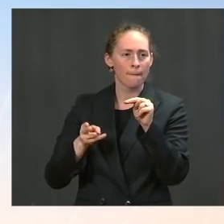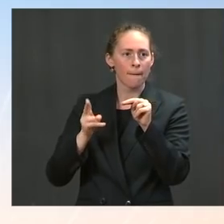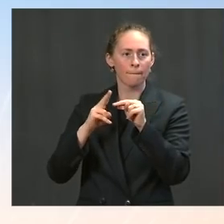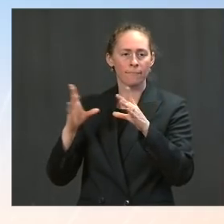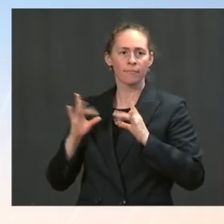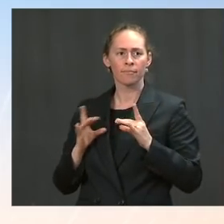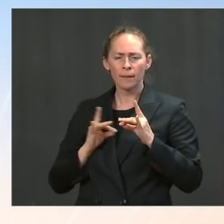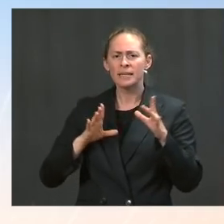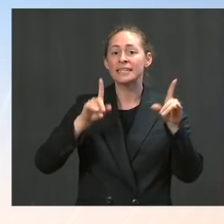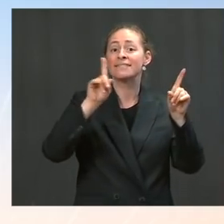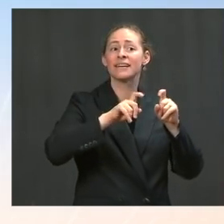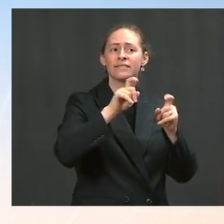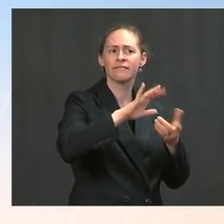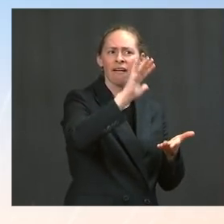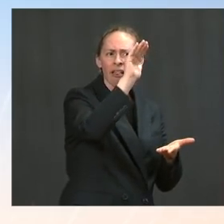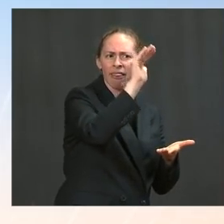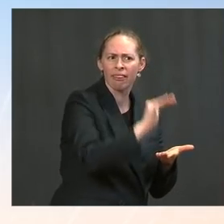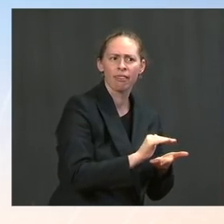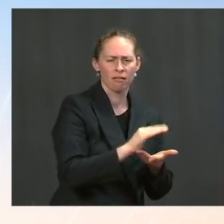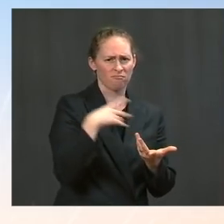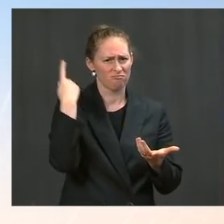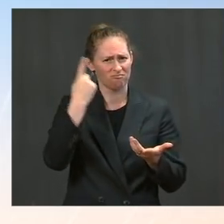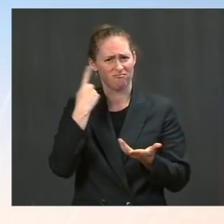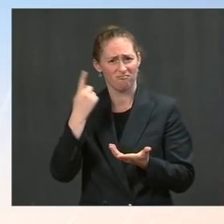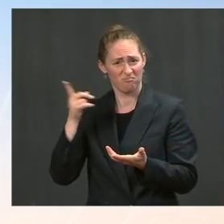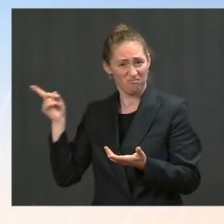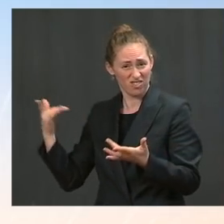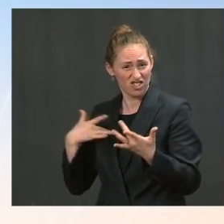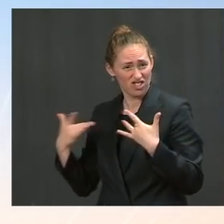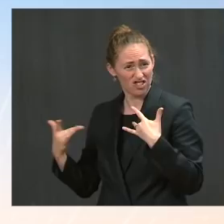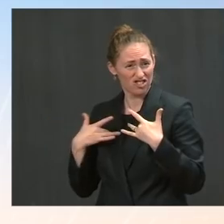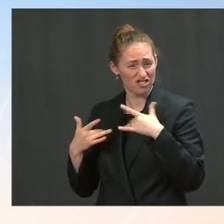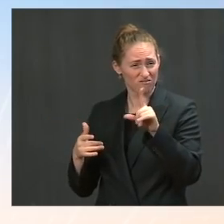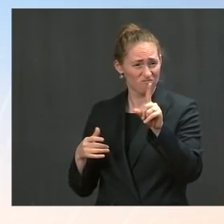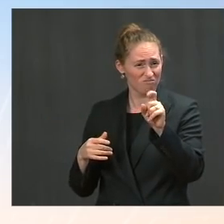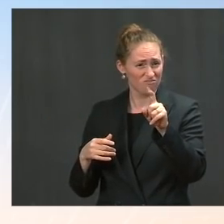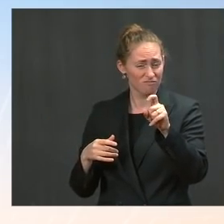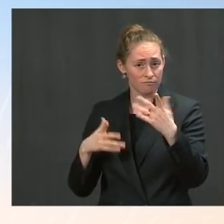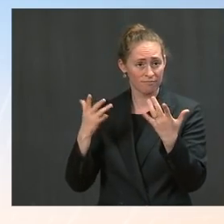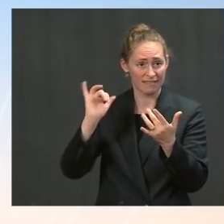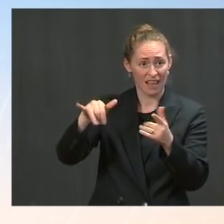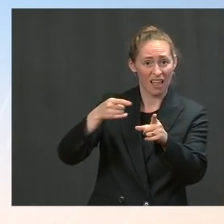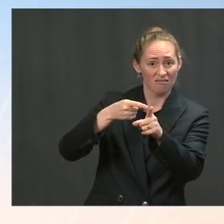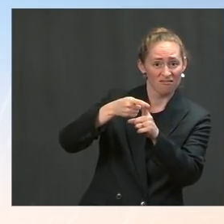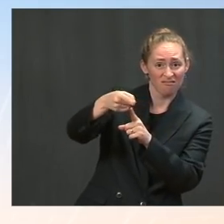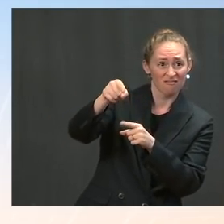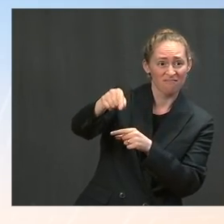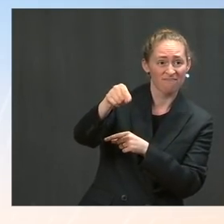How concerned is the White House that this variant, COVID, in general, is much more widespread